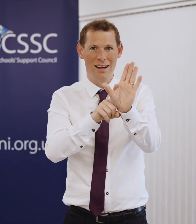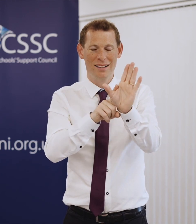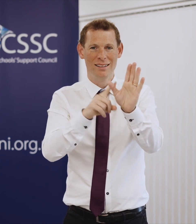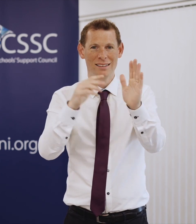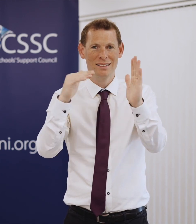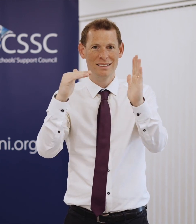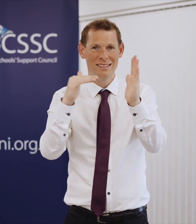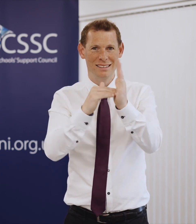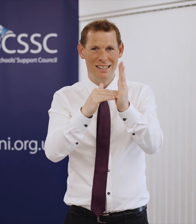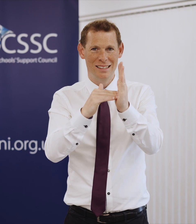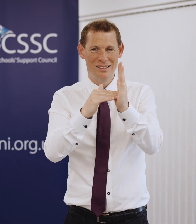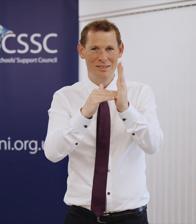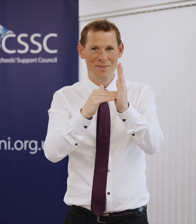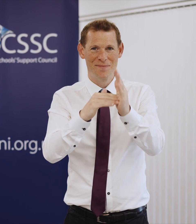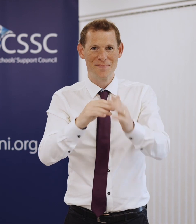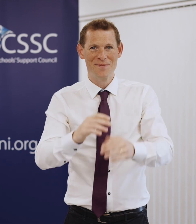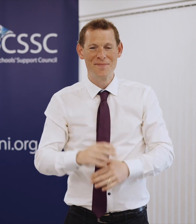Y Z